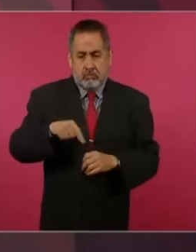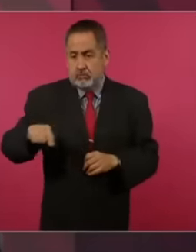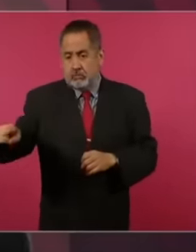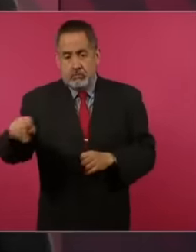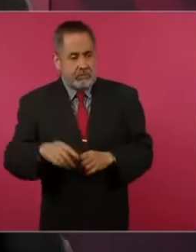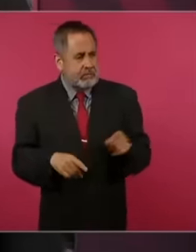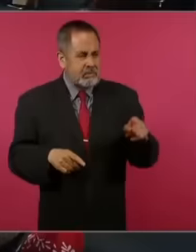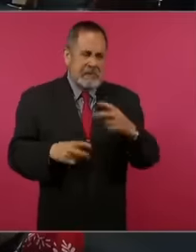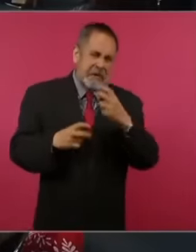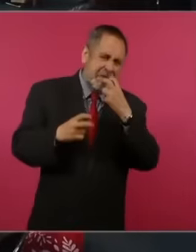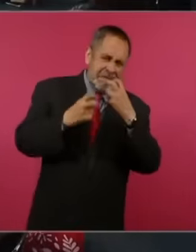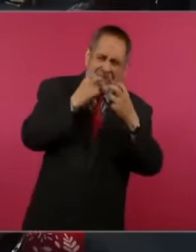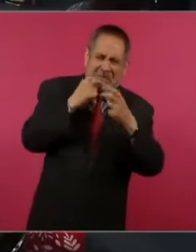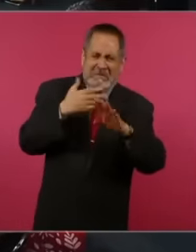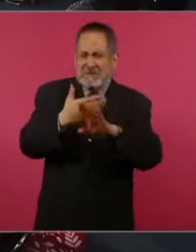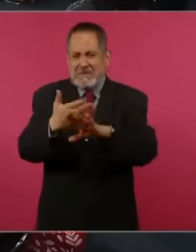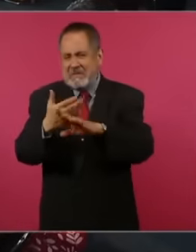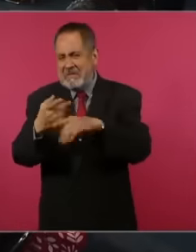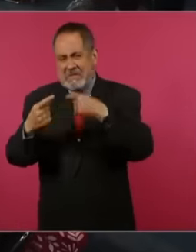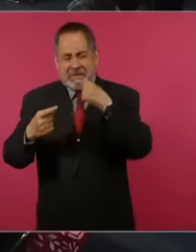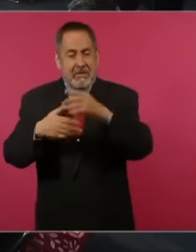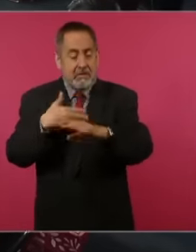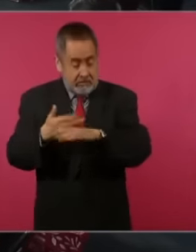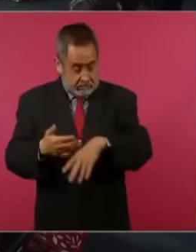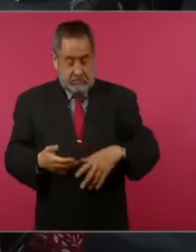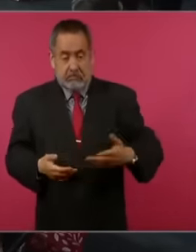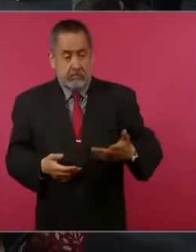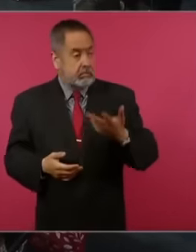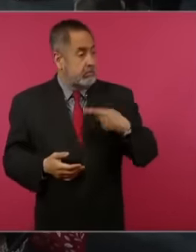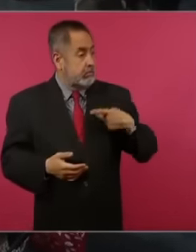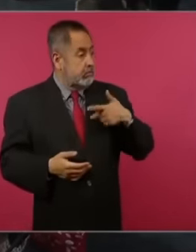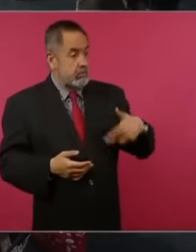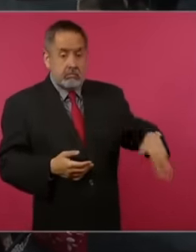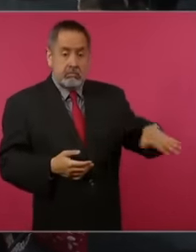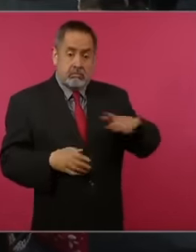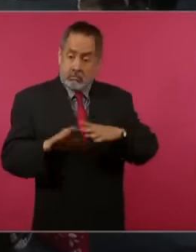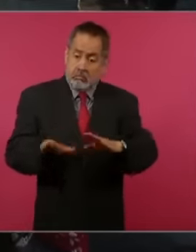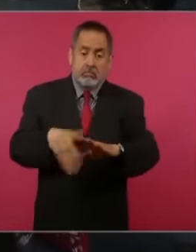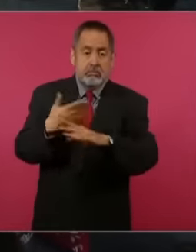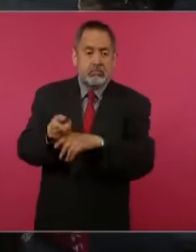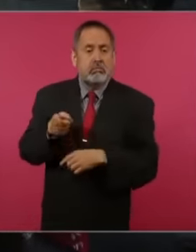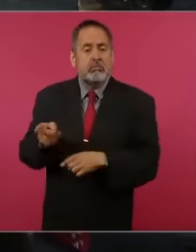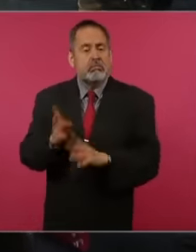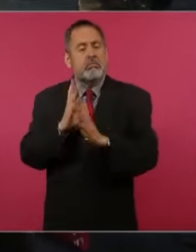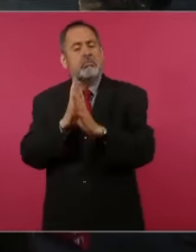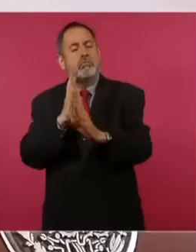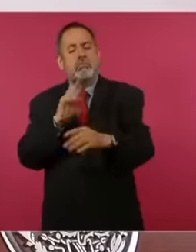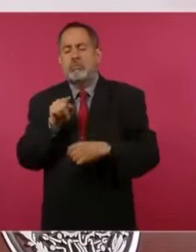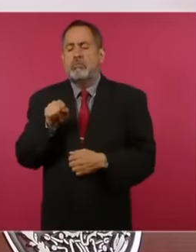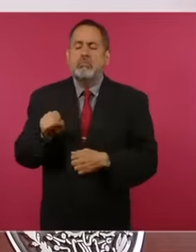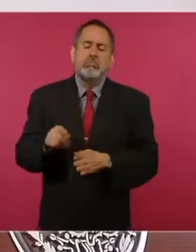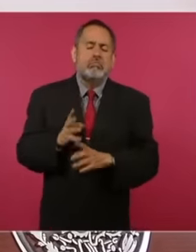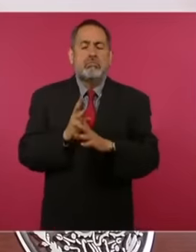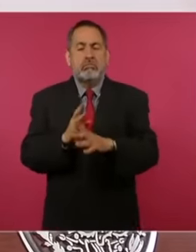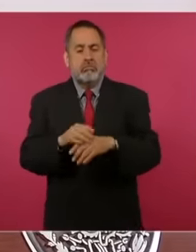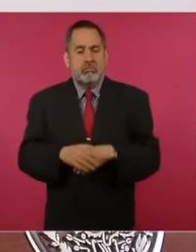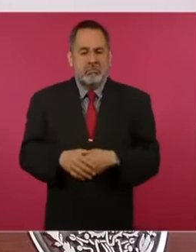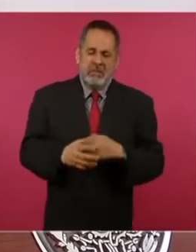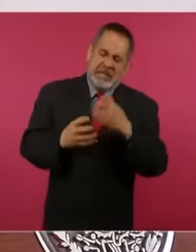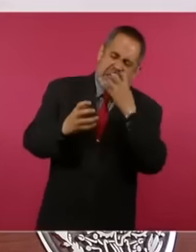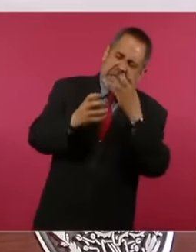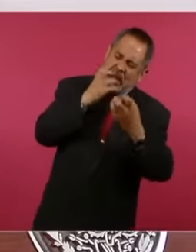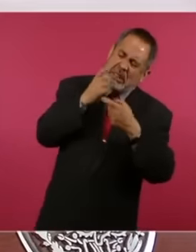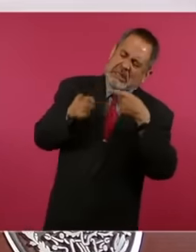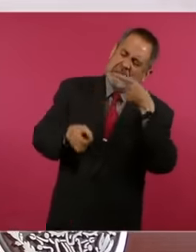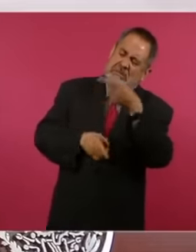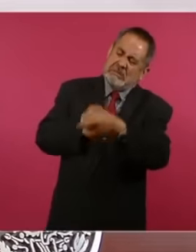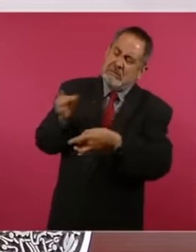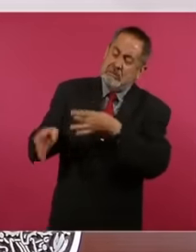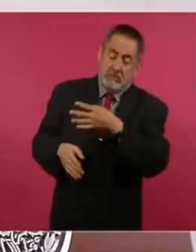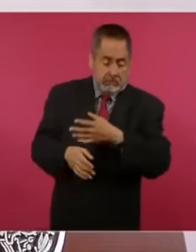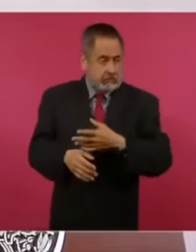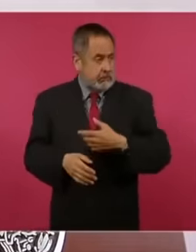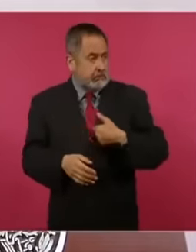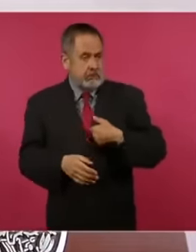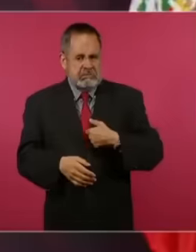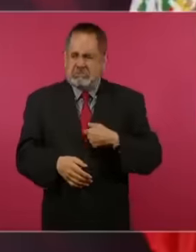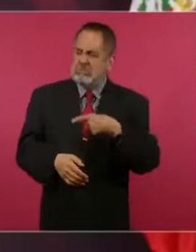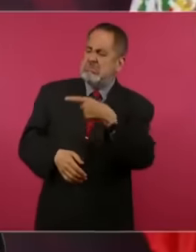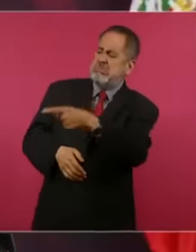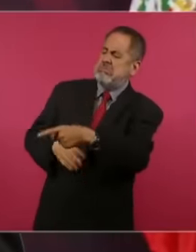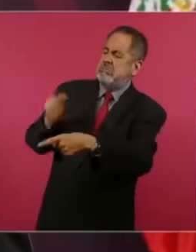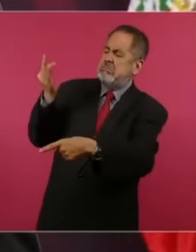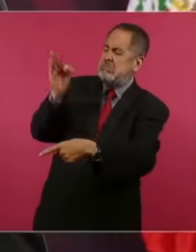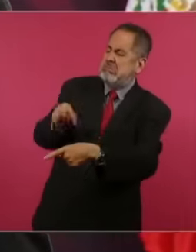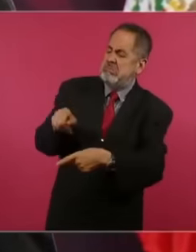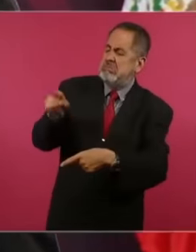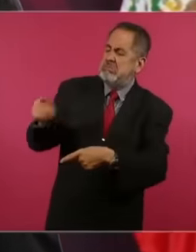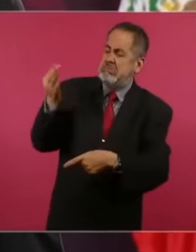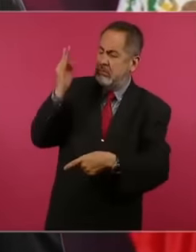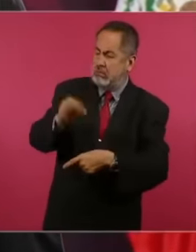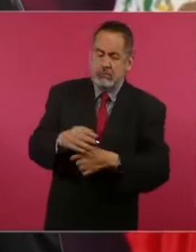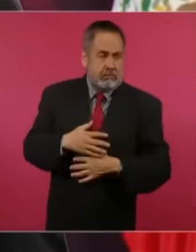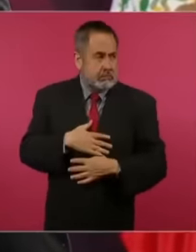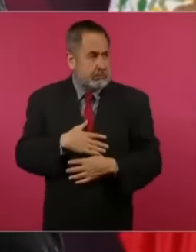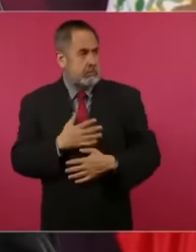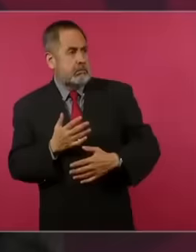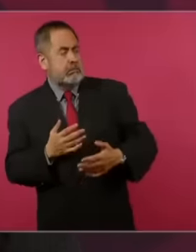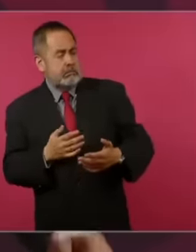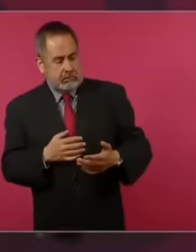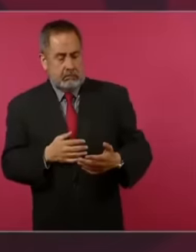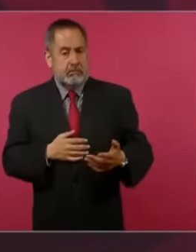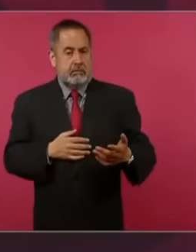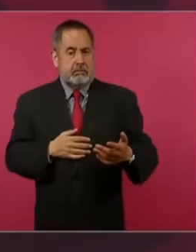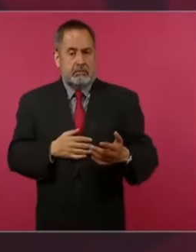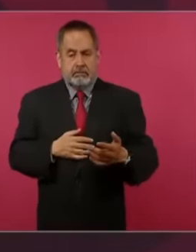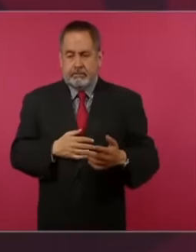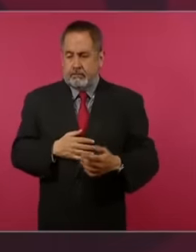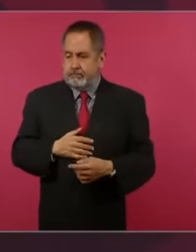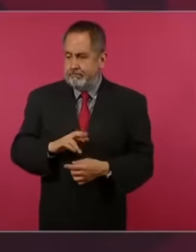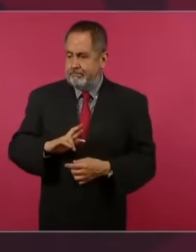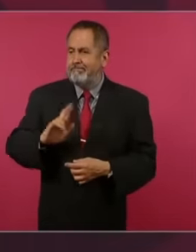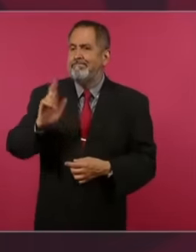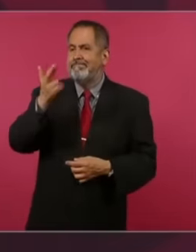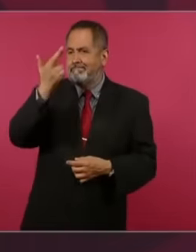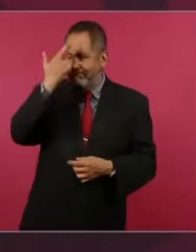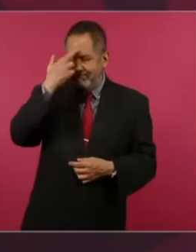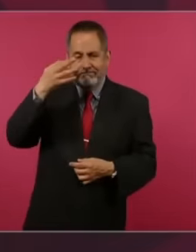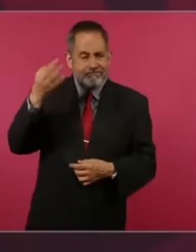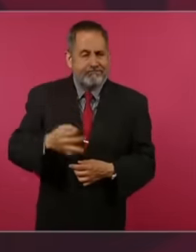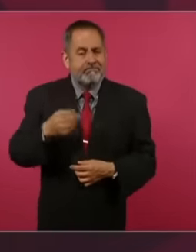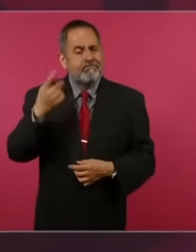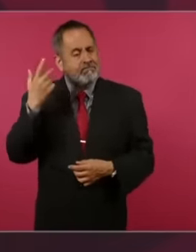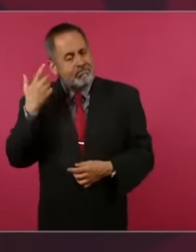they mistreated him in line to vote and that they shouted at him, "You are a traitor." And I remembered when,